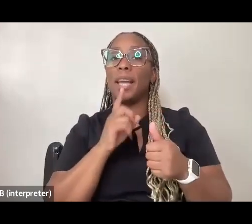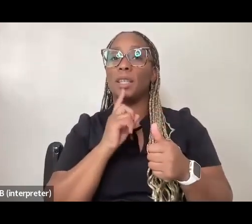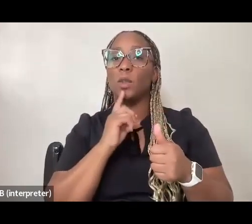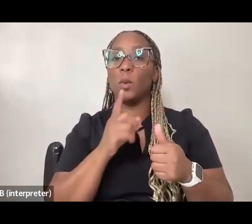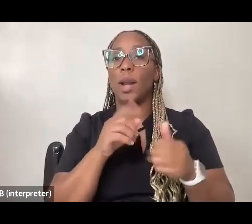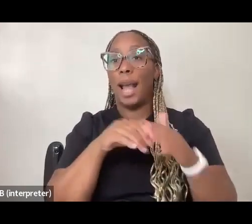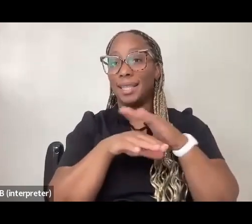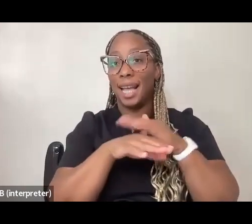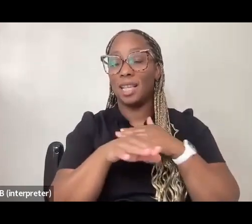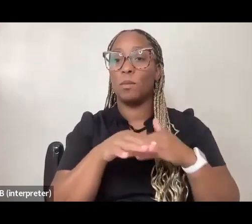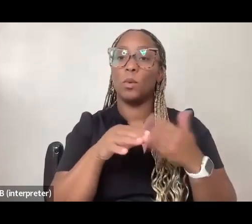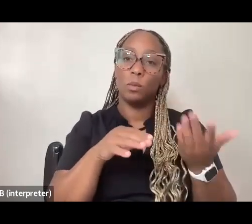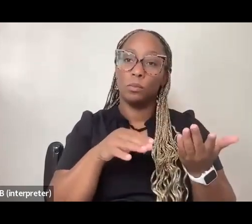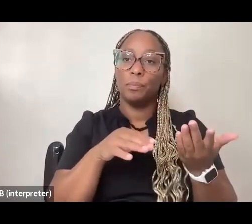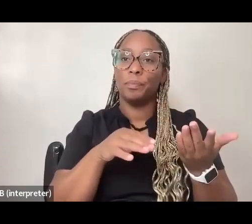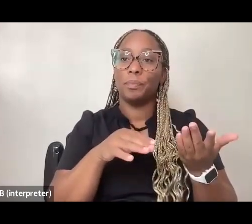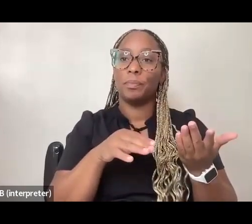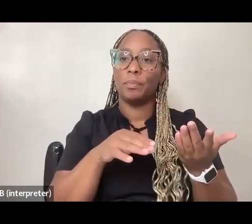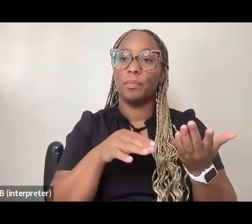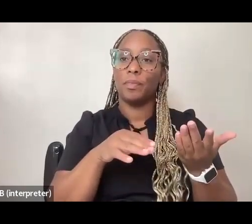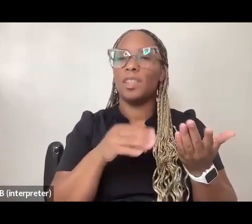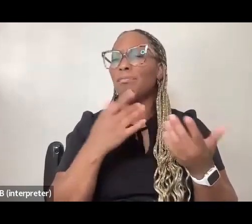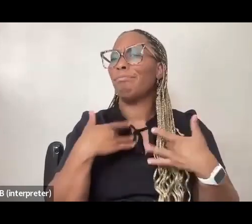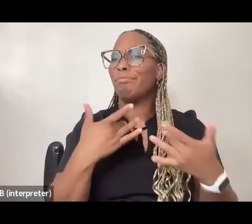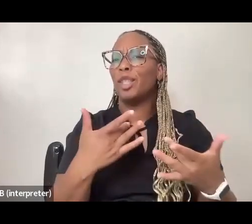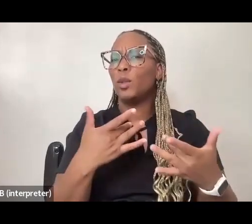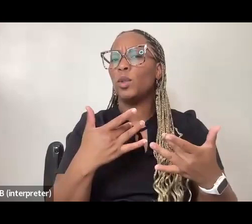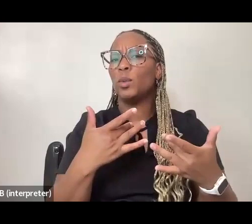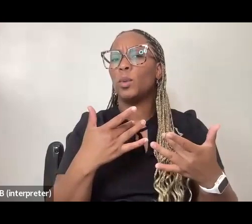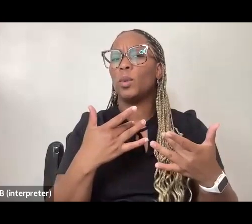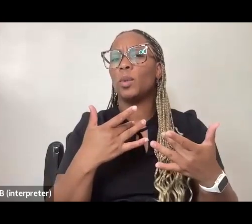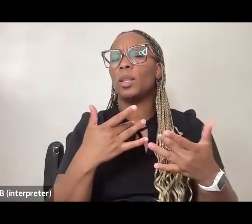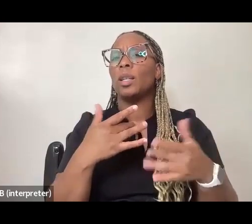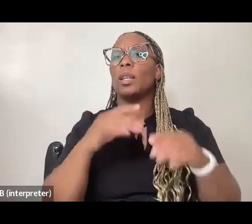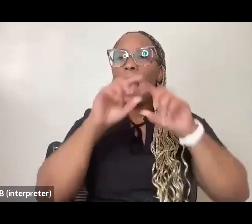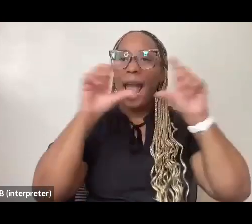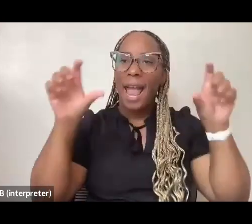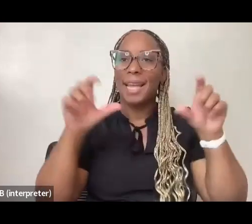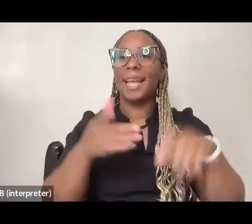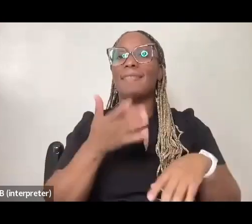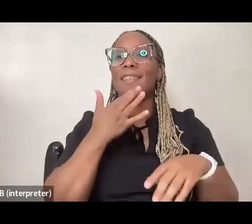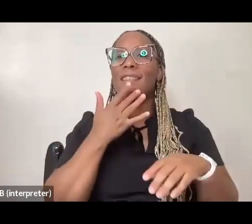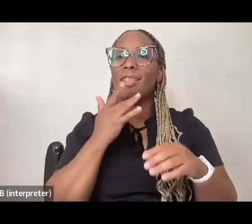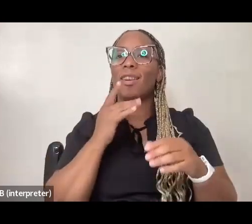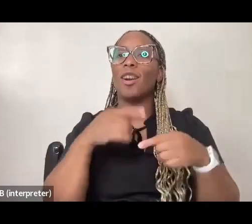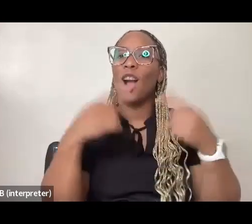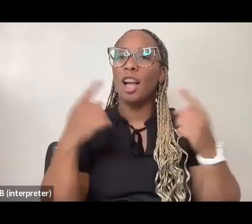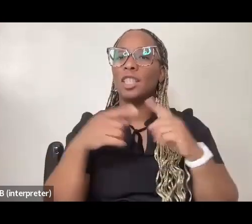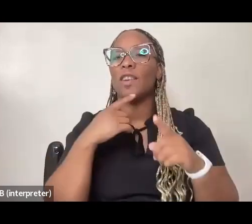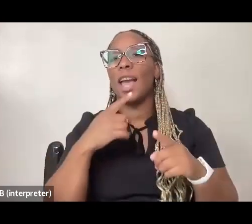in terms of the usual low-hanging fruit, structure, color contrast, alt text, whatever